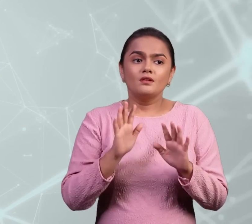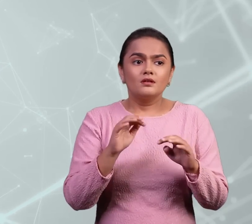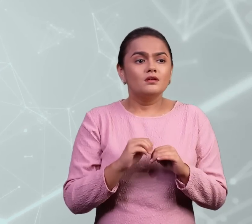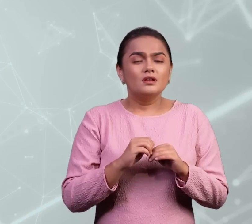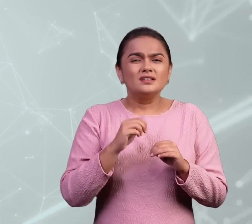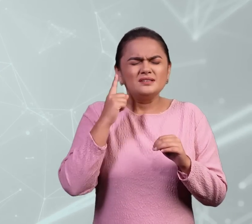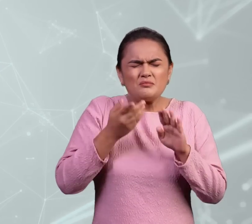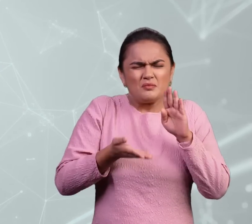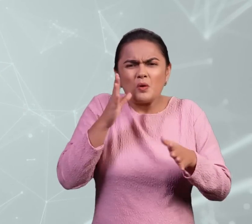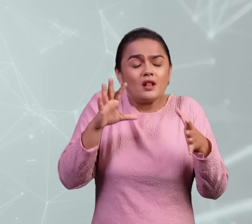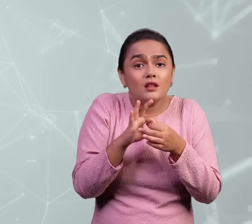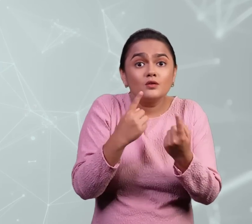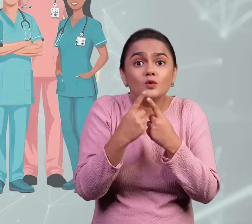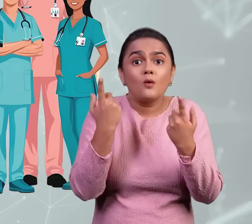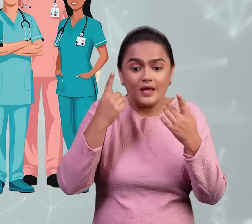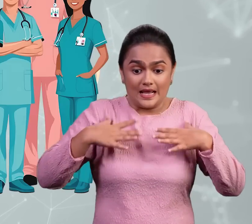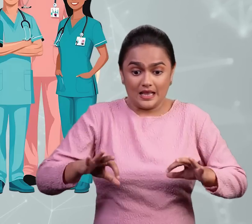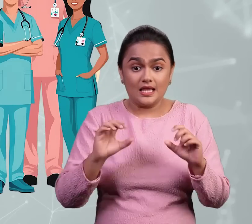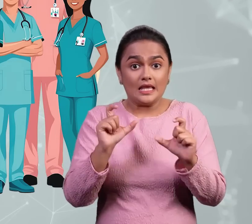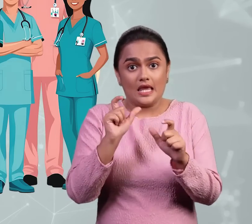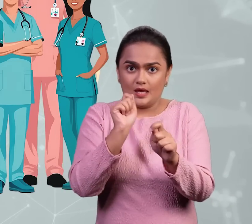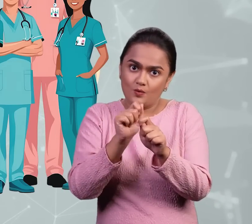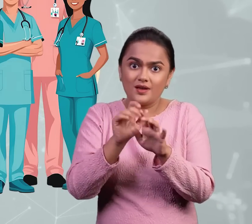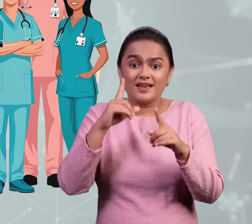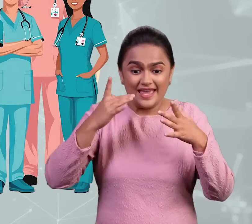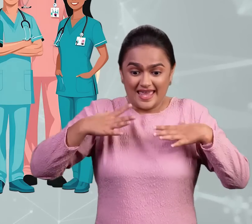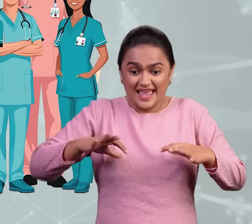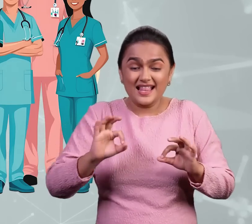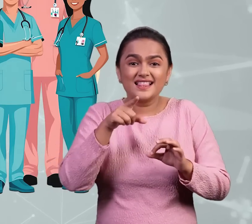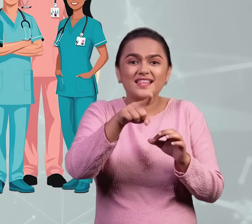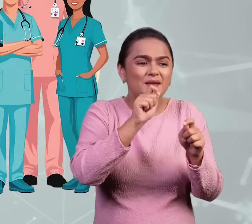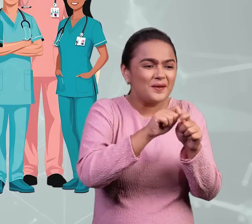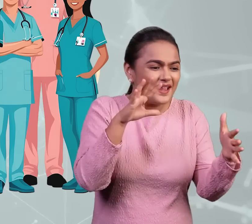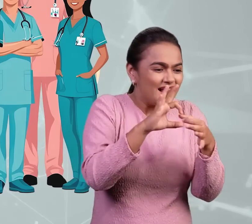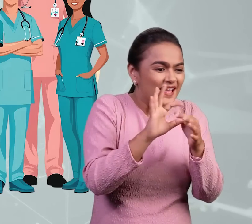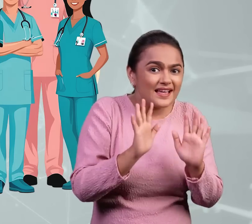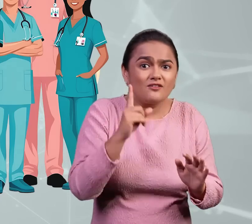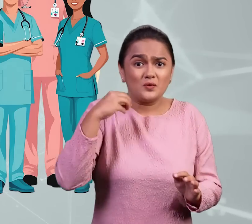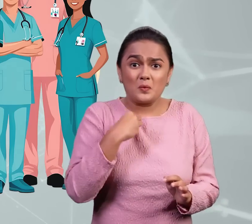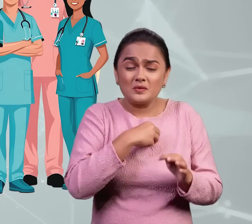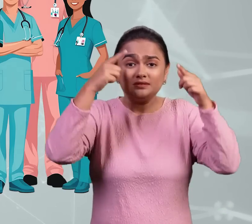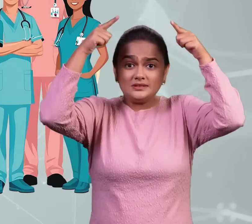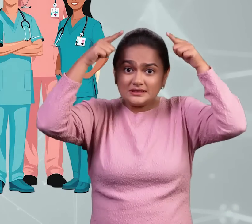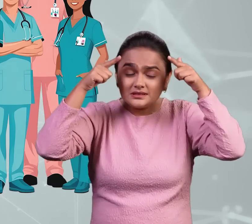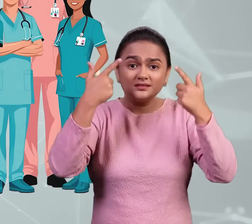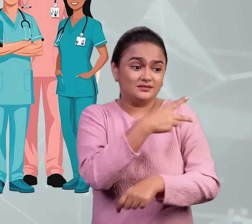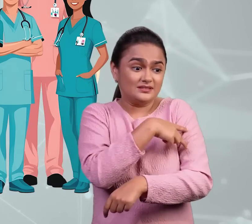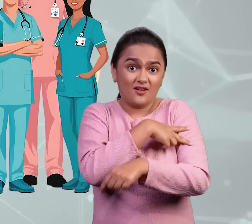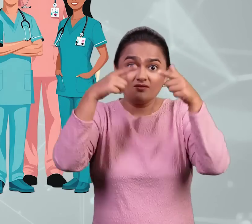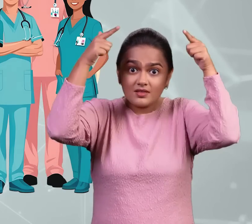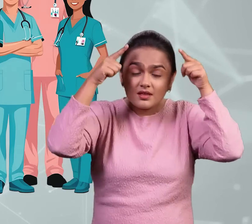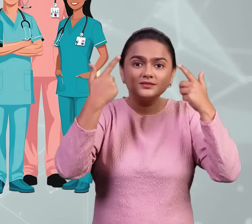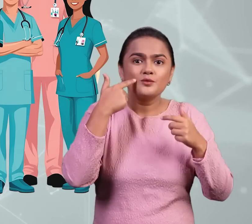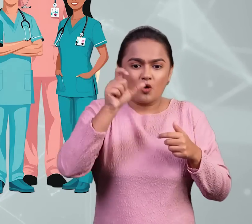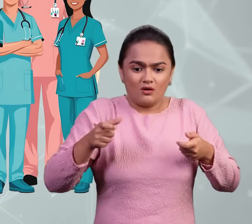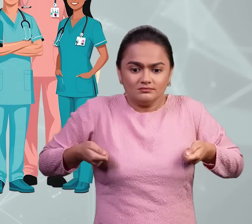To be specific, healthcare workers such as doctors, nurses, staff, ward boys